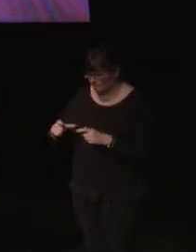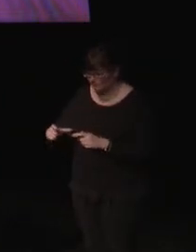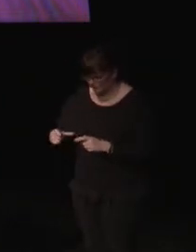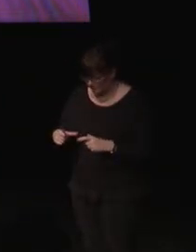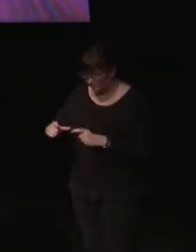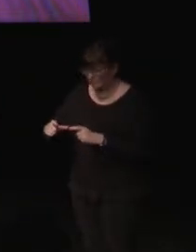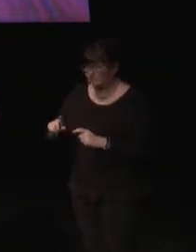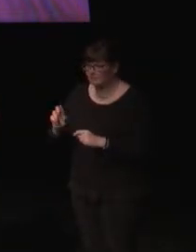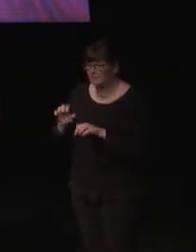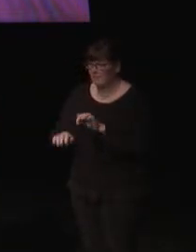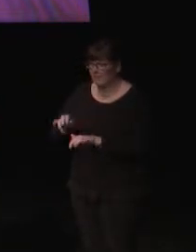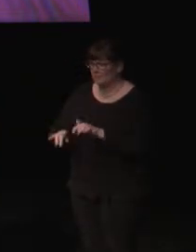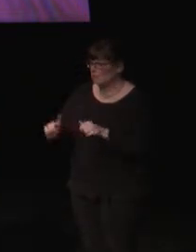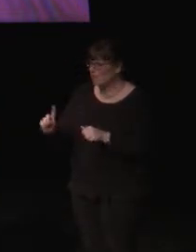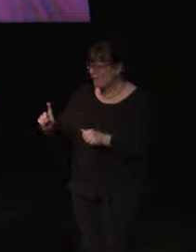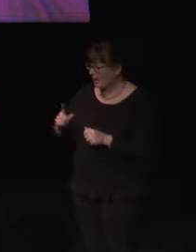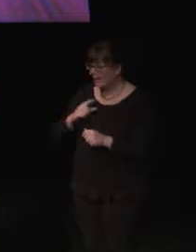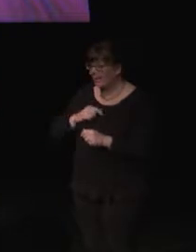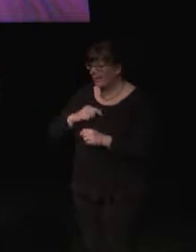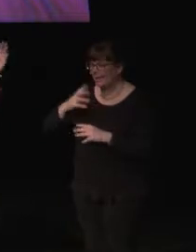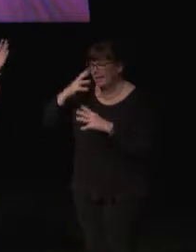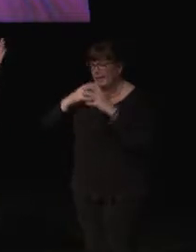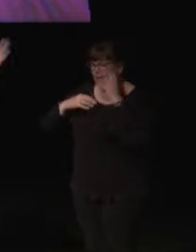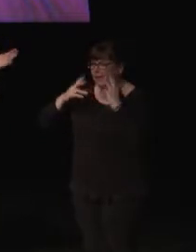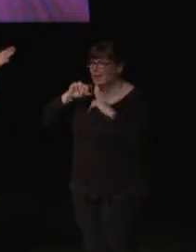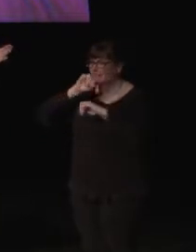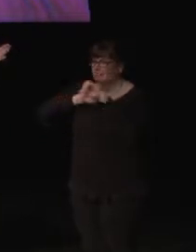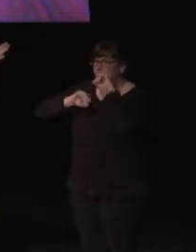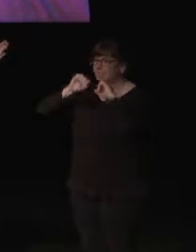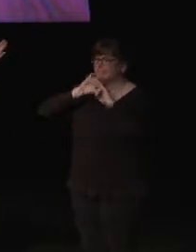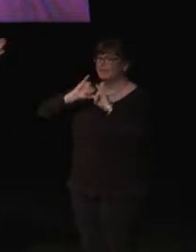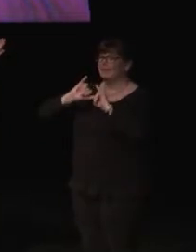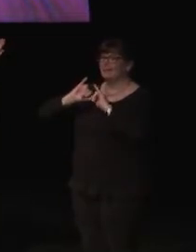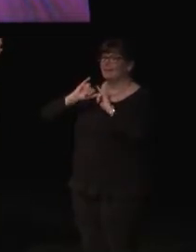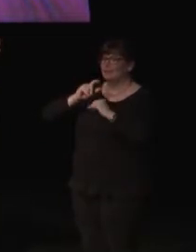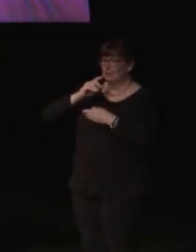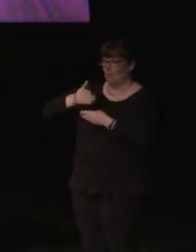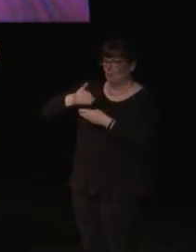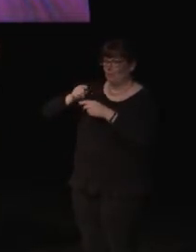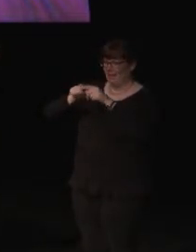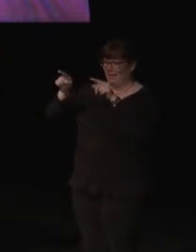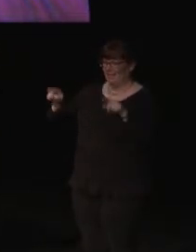These are all things we found out through experience. Be sure the window is potentially dynamically placed,